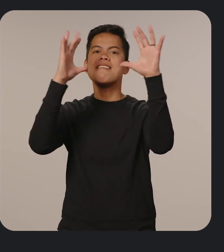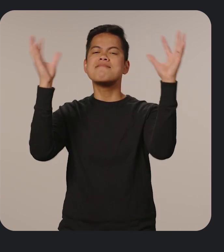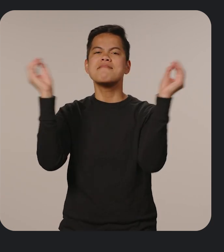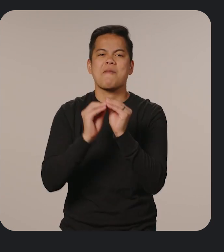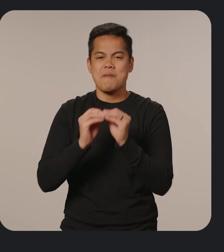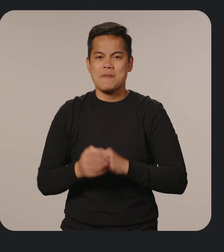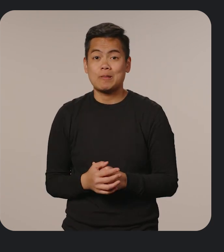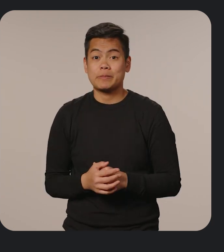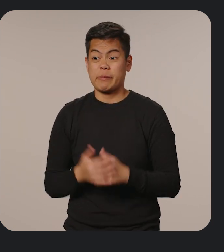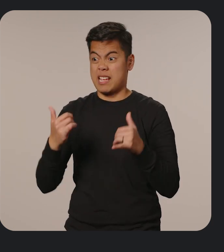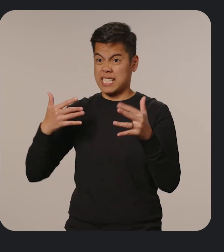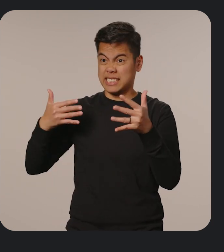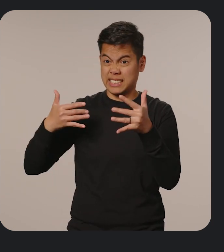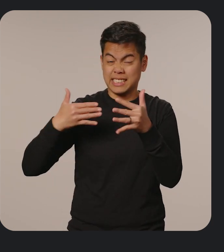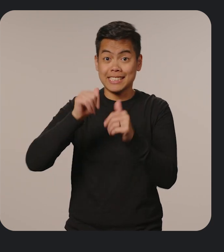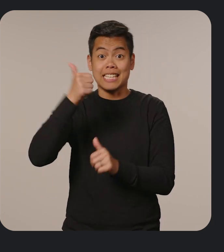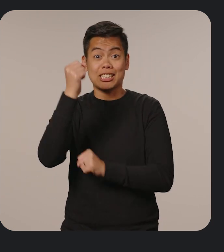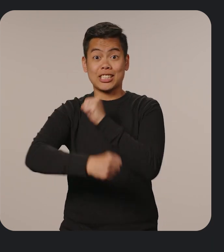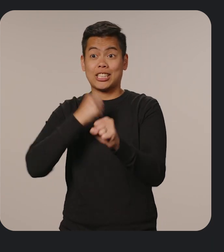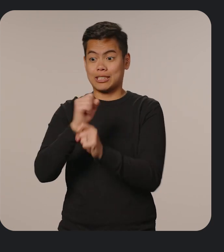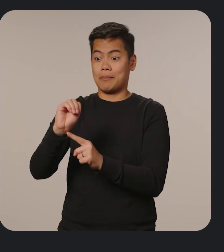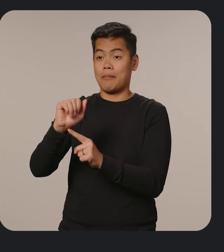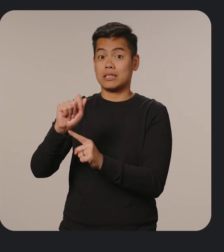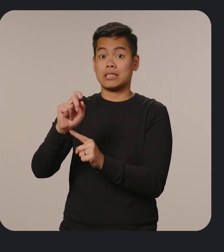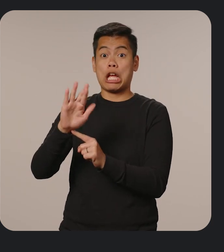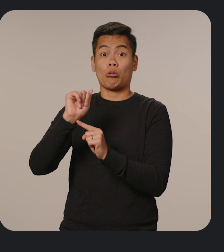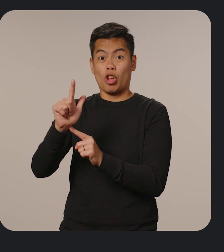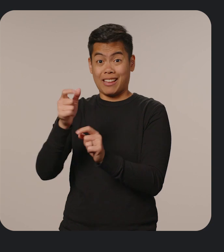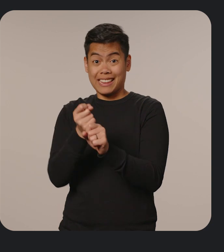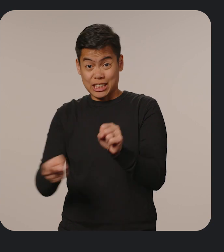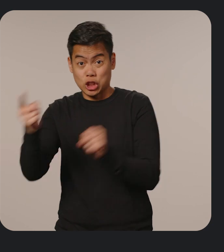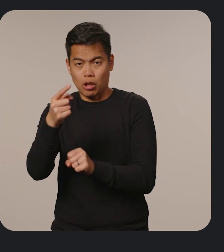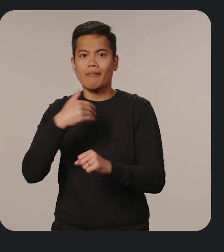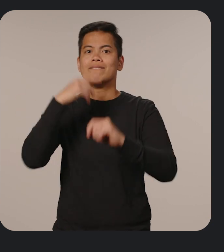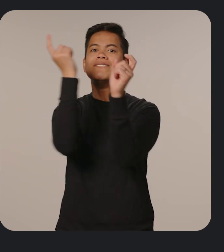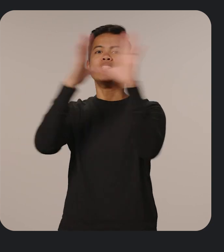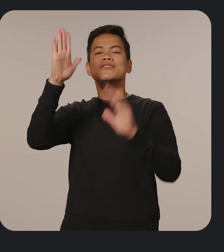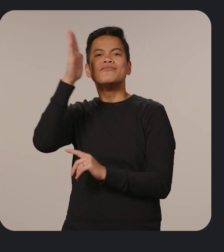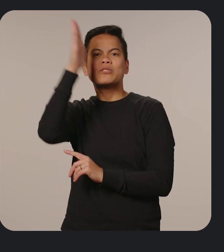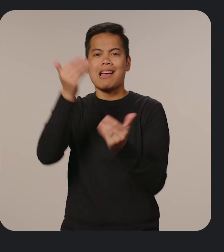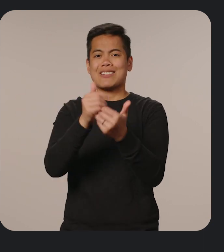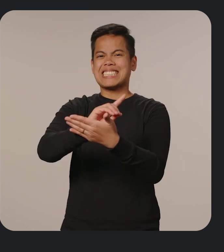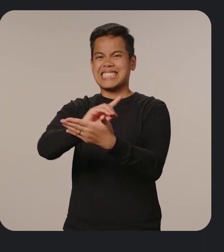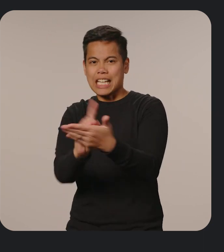design systems are crafted, delivered, and consumed. We aim to make it easy for designers and developers